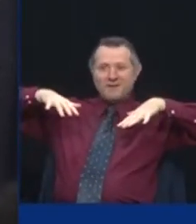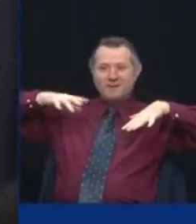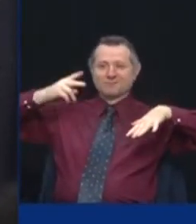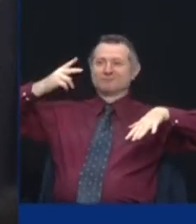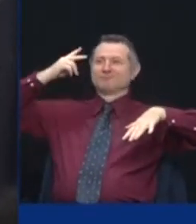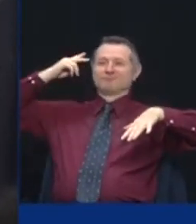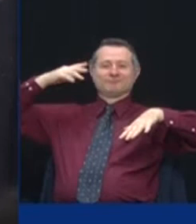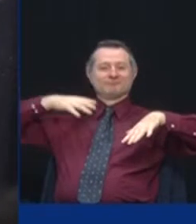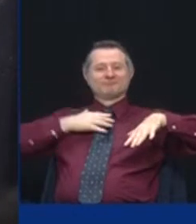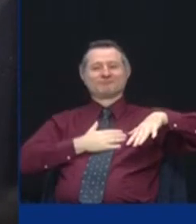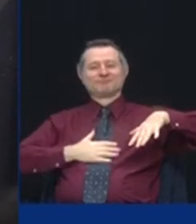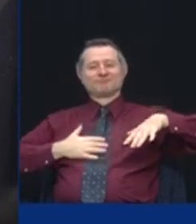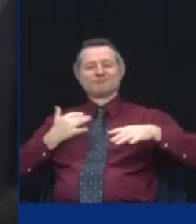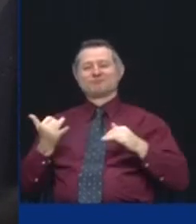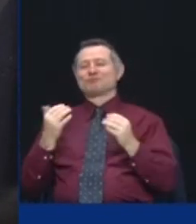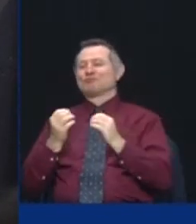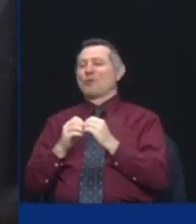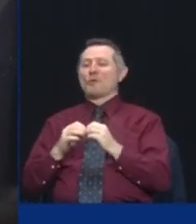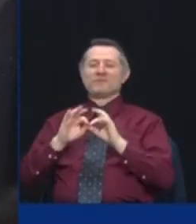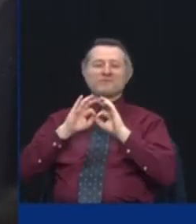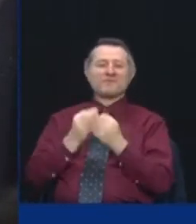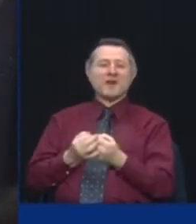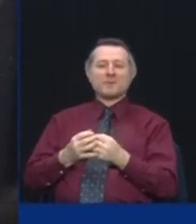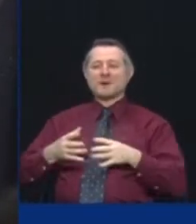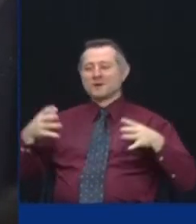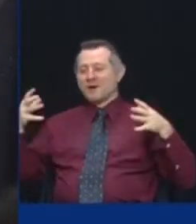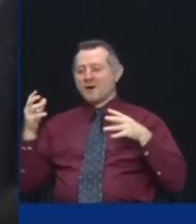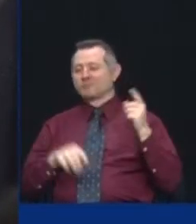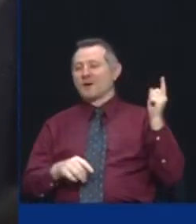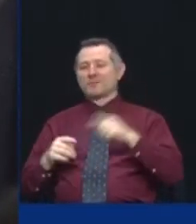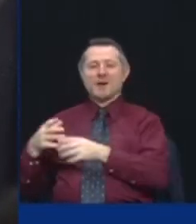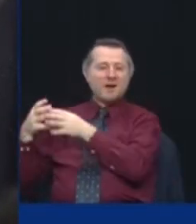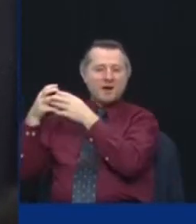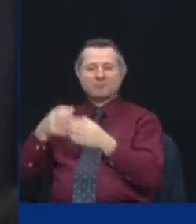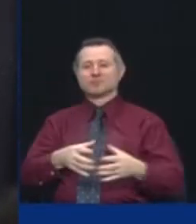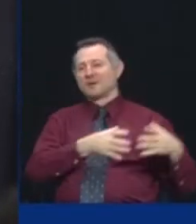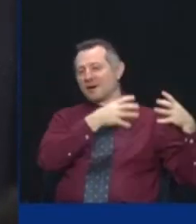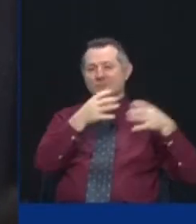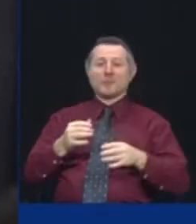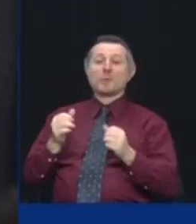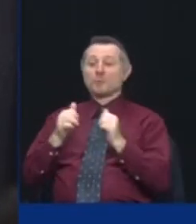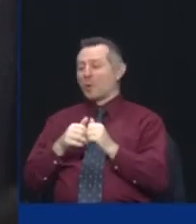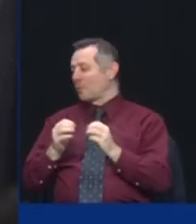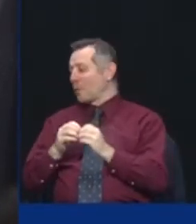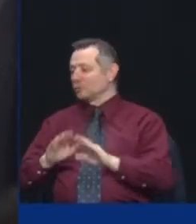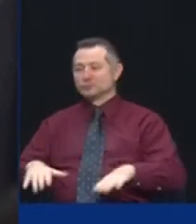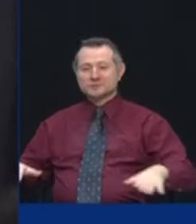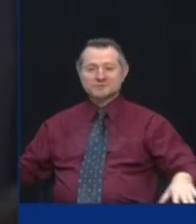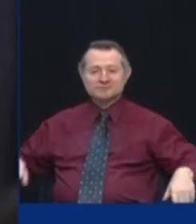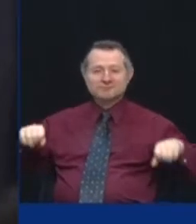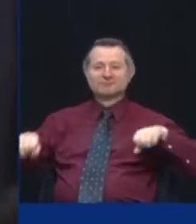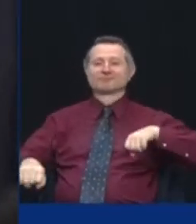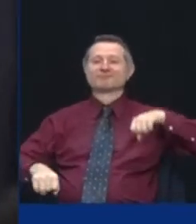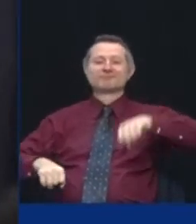AND WITH THIS NEW OPPORTUNITY FOR US, I THINK THAT WE WILL GET MORE FAMILIES TO THE BALLPARK.